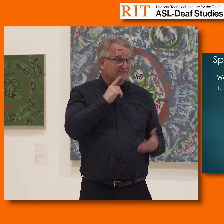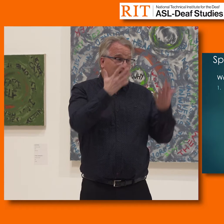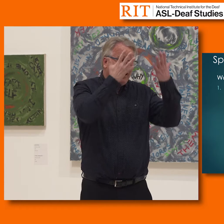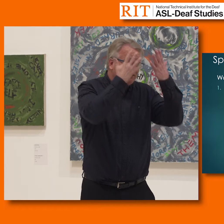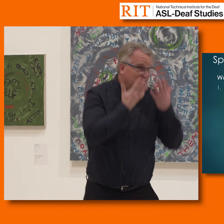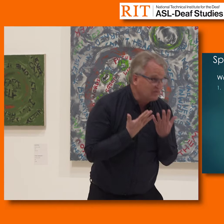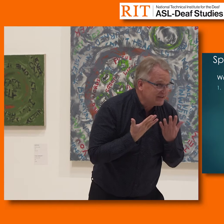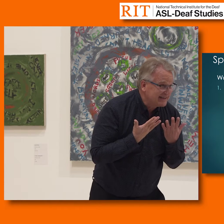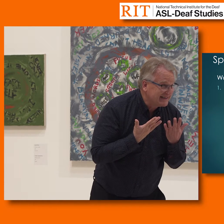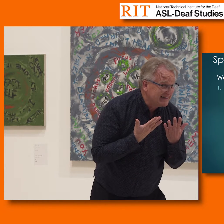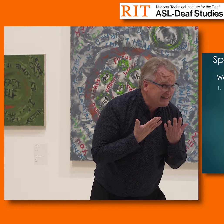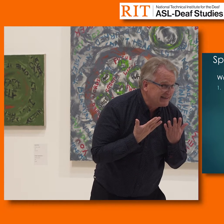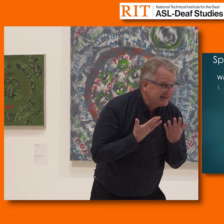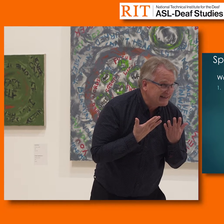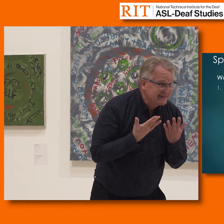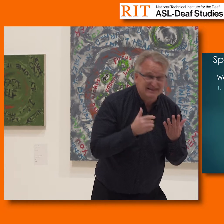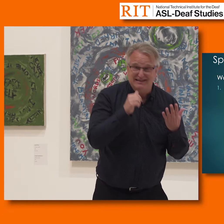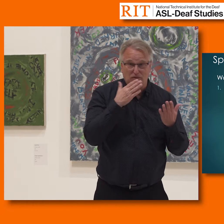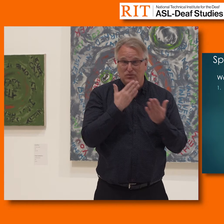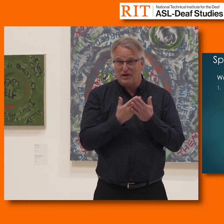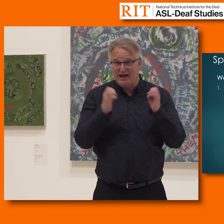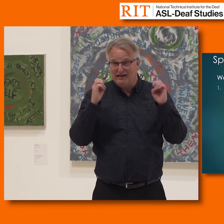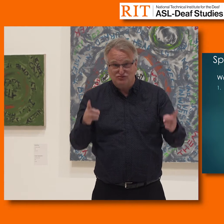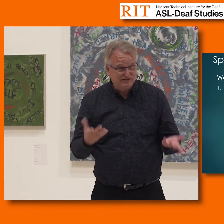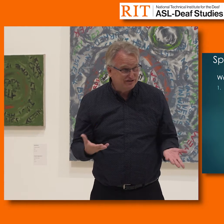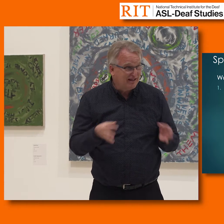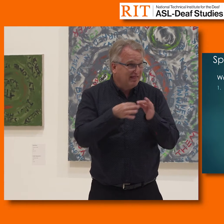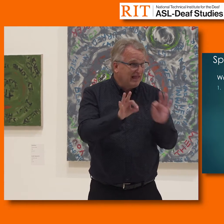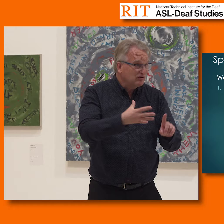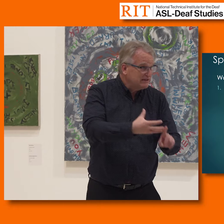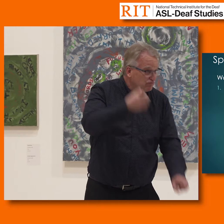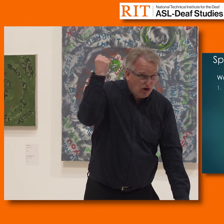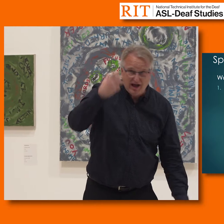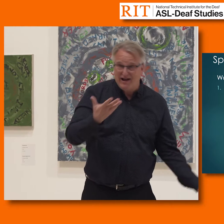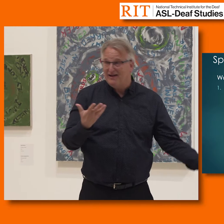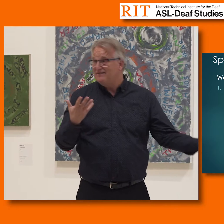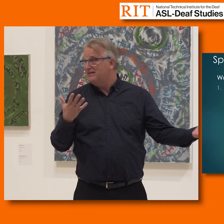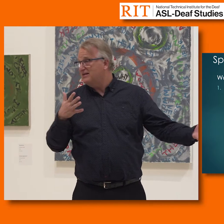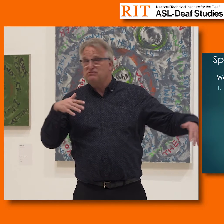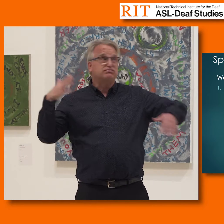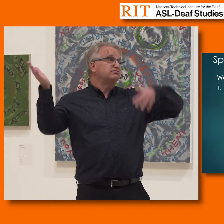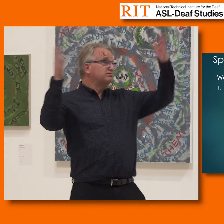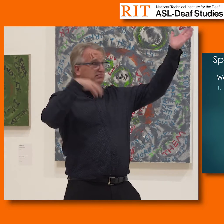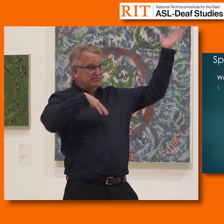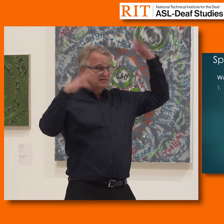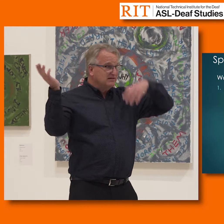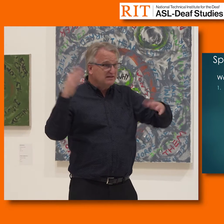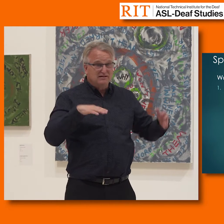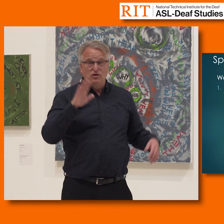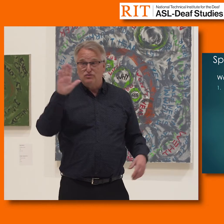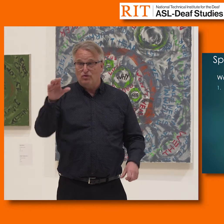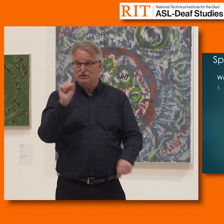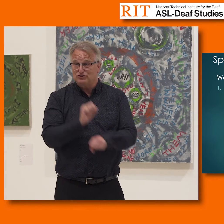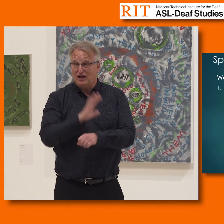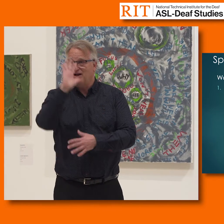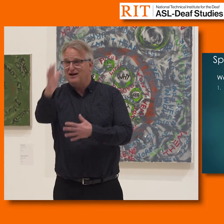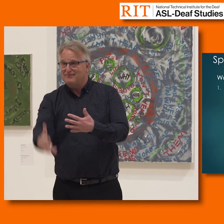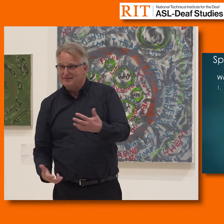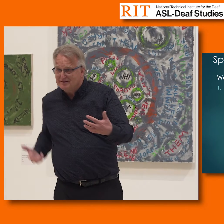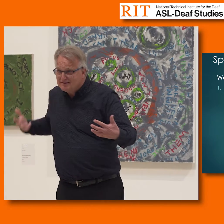and the community that you interact with here at RIT may be very different than the community they interact with in the real world, right?